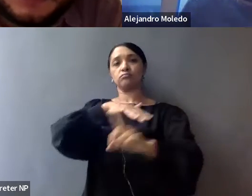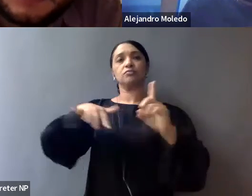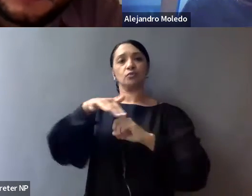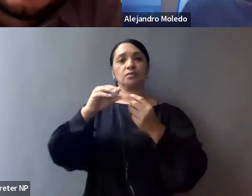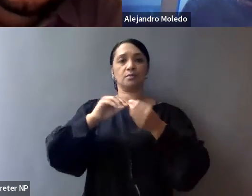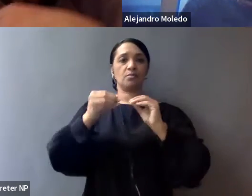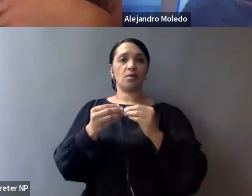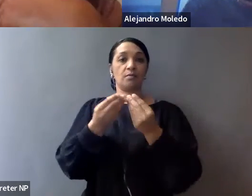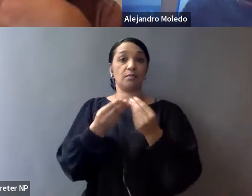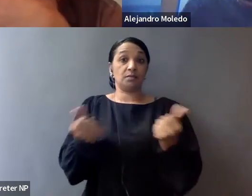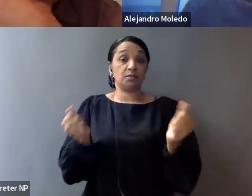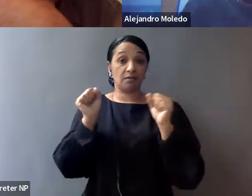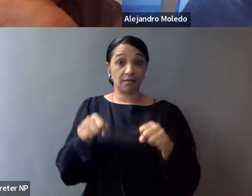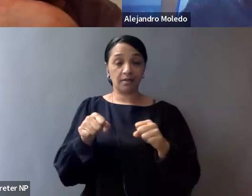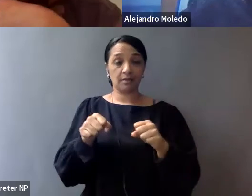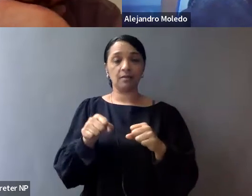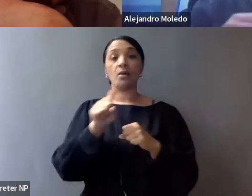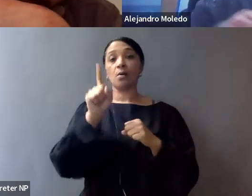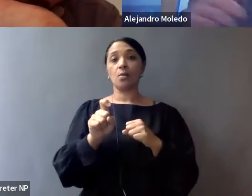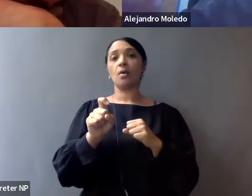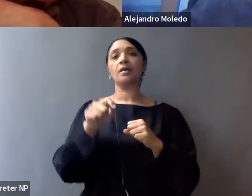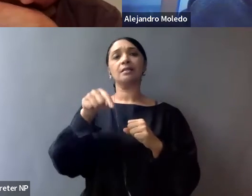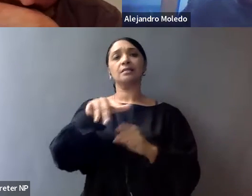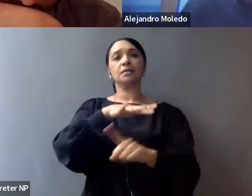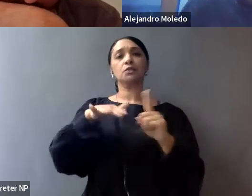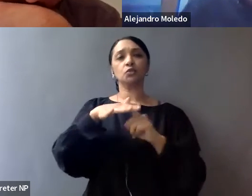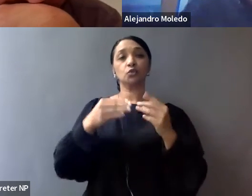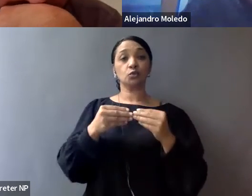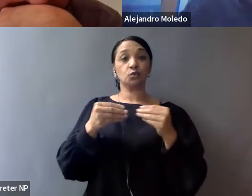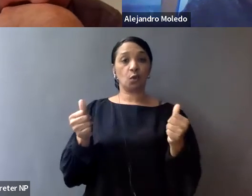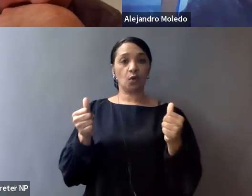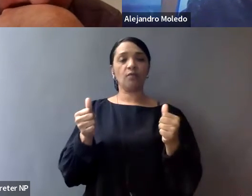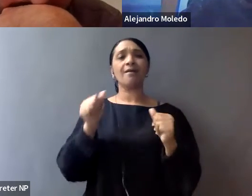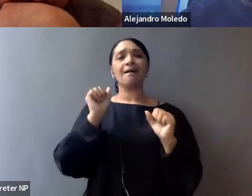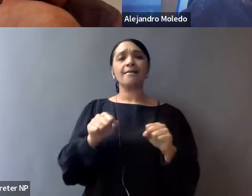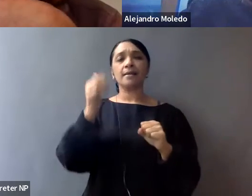and the only way to solve it, which actually relates to the other two questions,